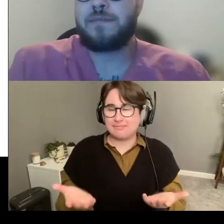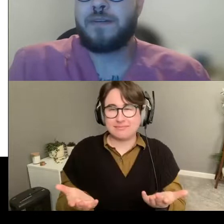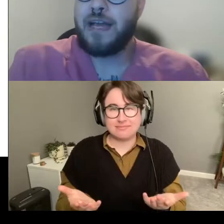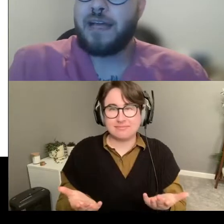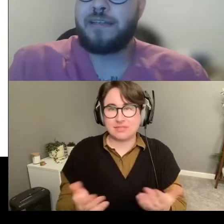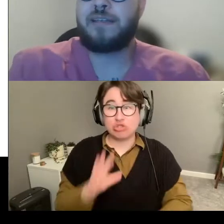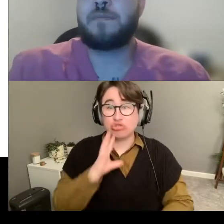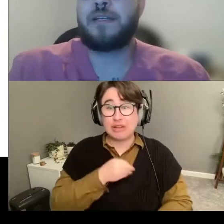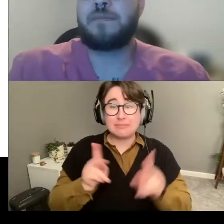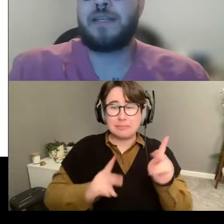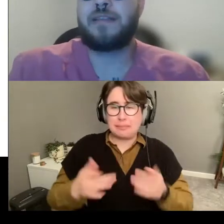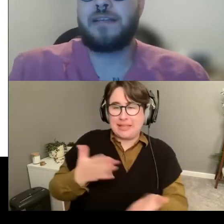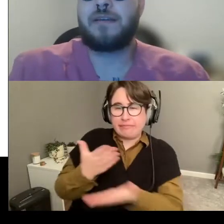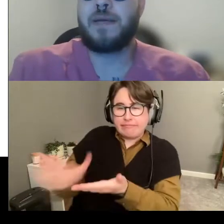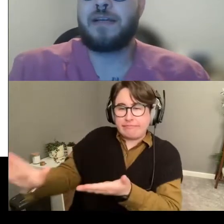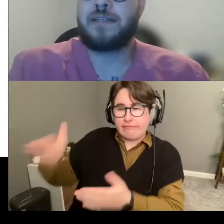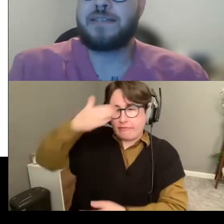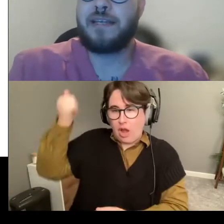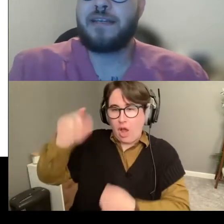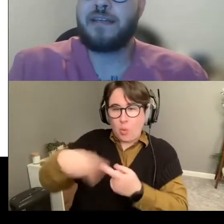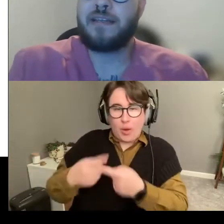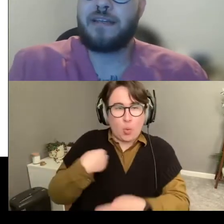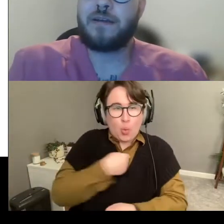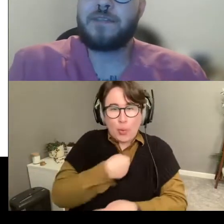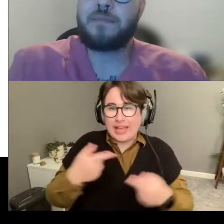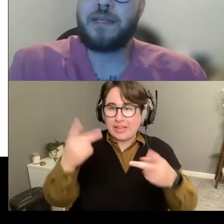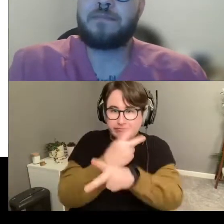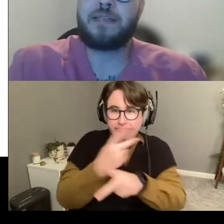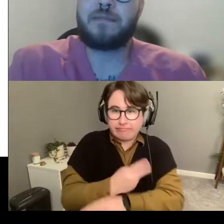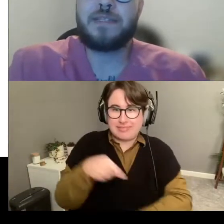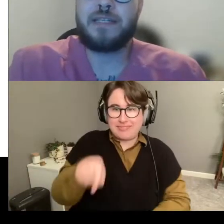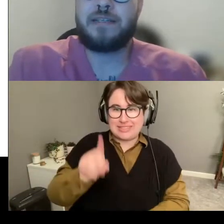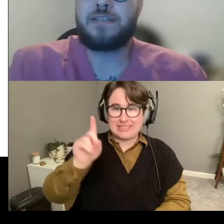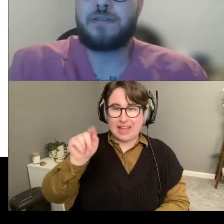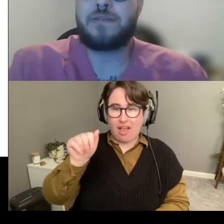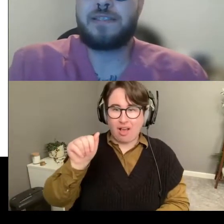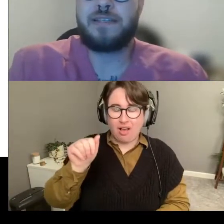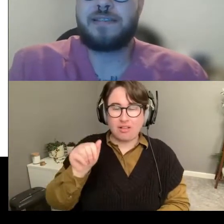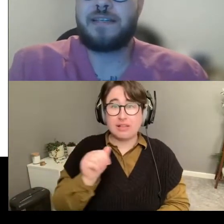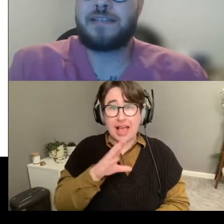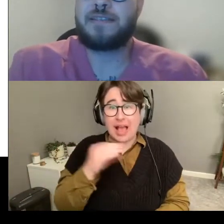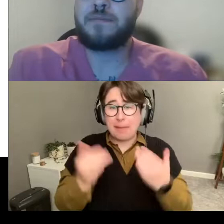and forgotten when we think about this data and often may have been lumped into statistics